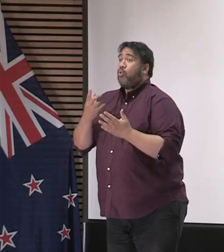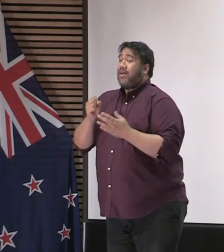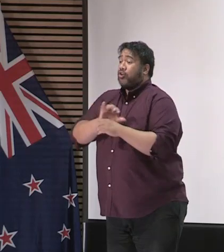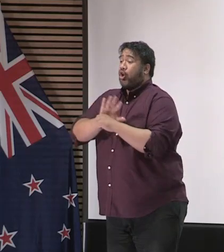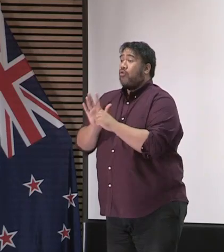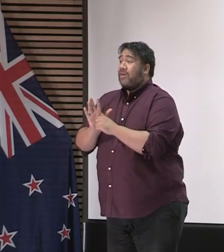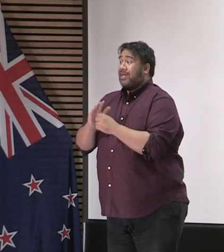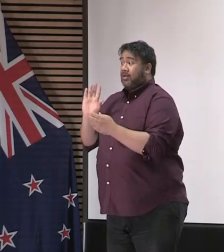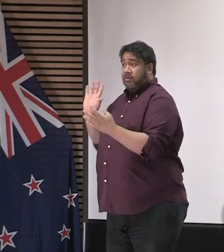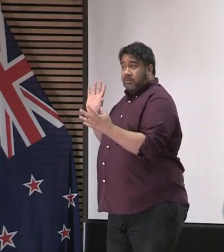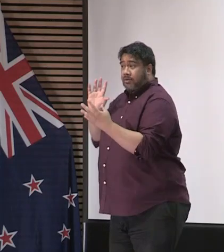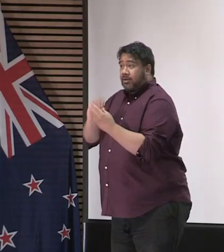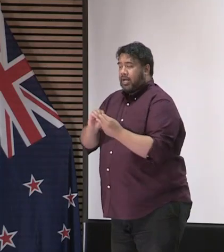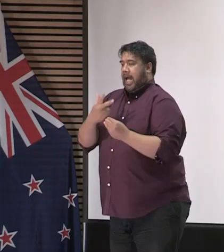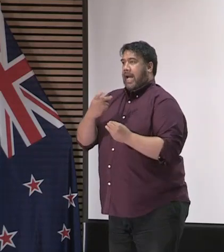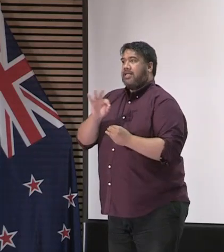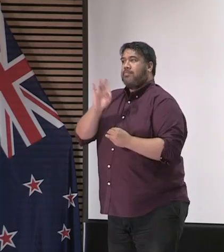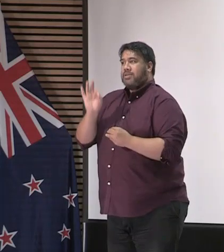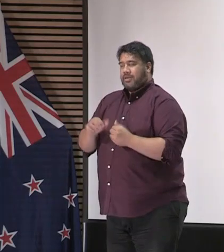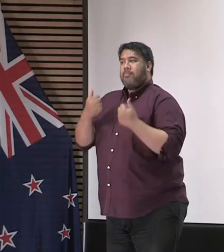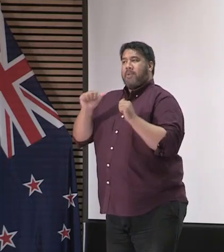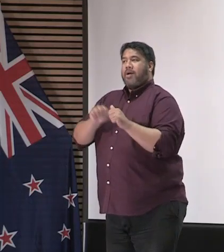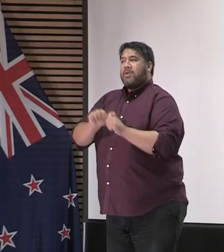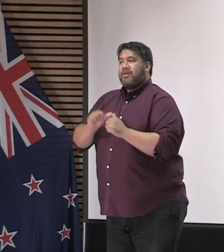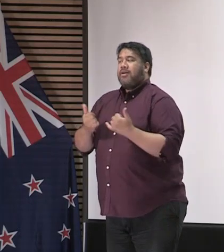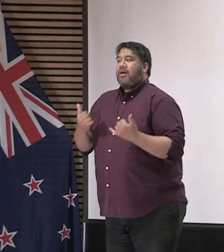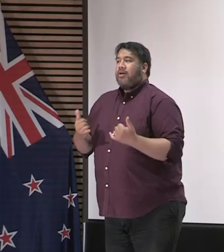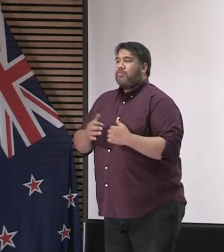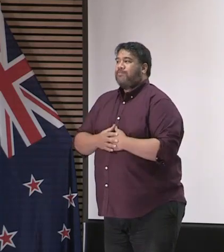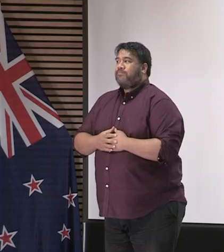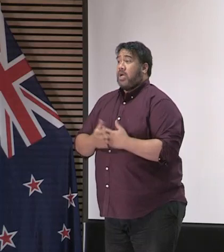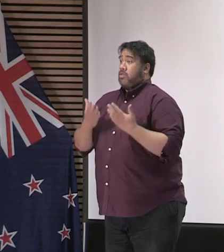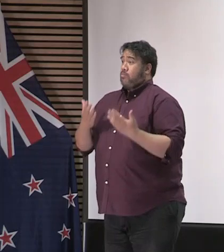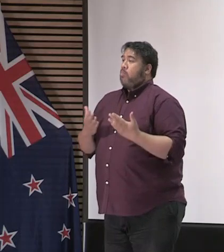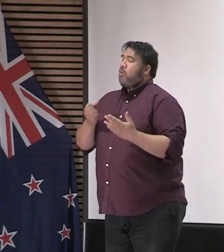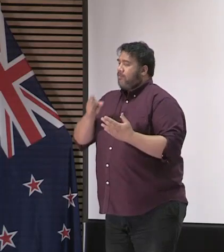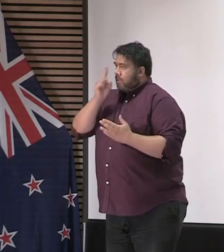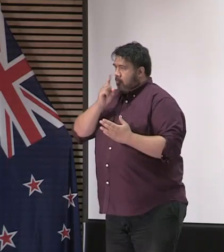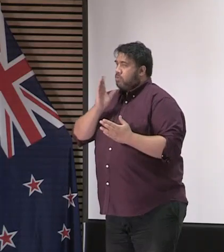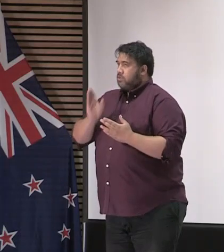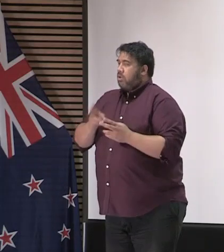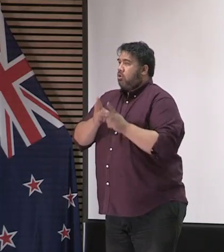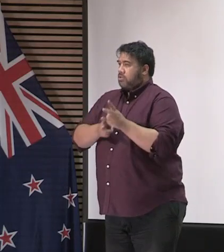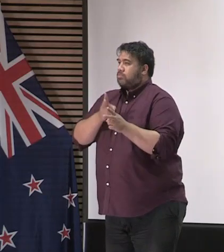cases are classified as recovered. Today, there are nine people in hospital around the